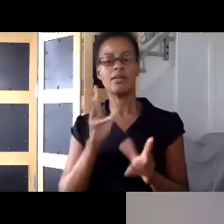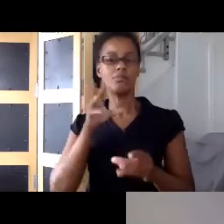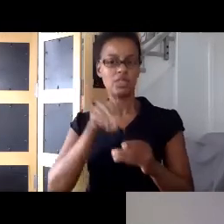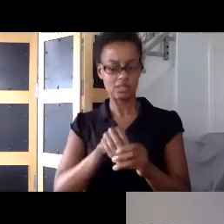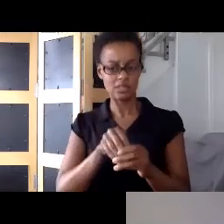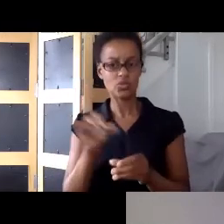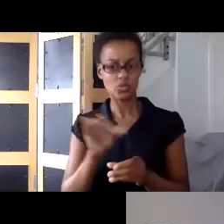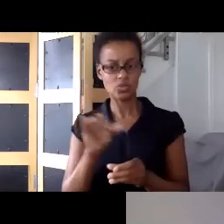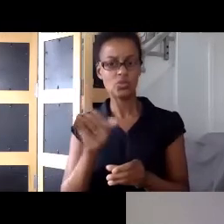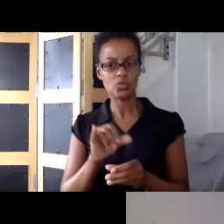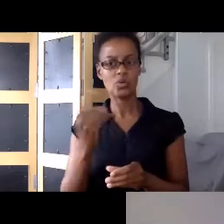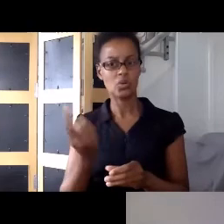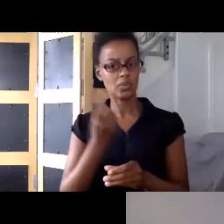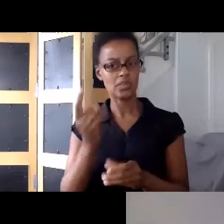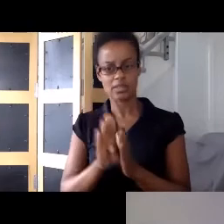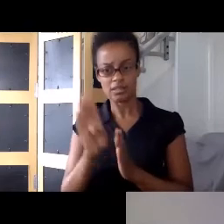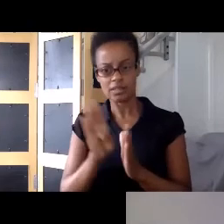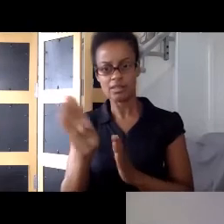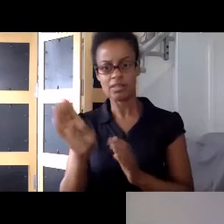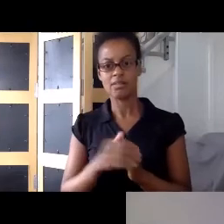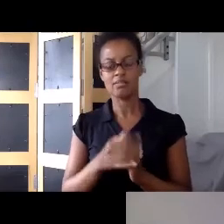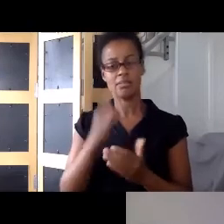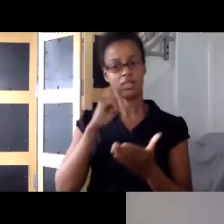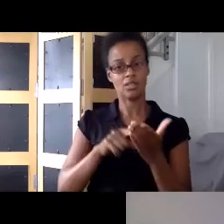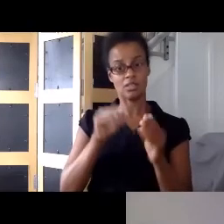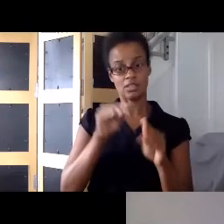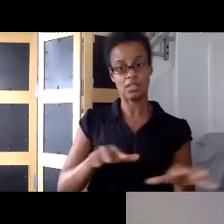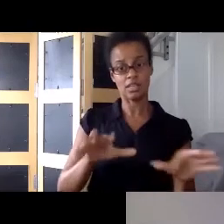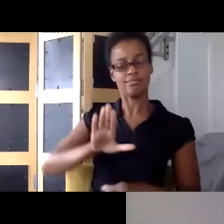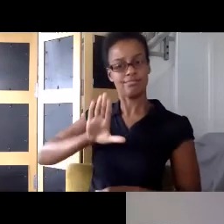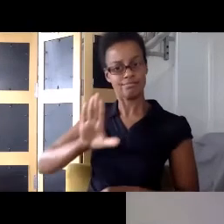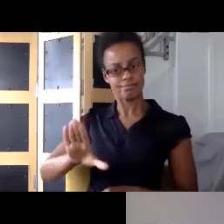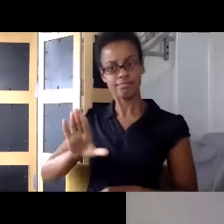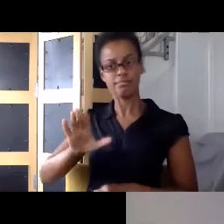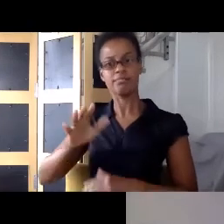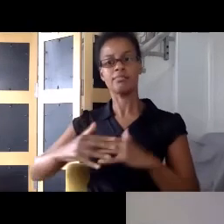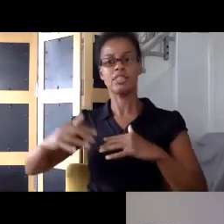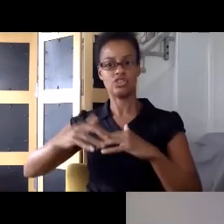The Blackfoot, Dene, and Stoney people have been here long before Alberta and Canada were